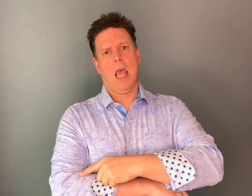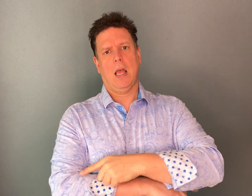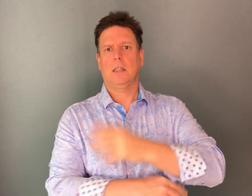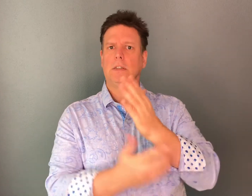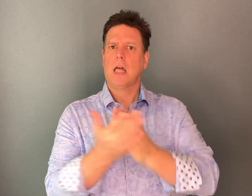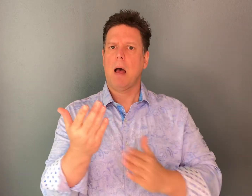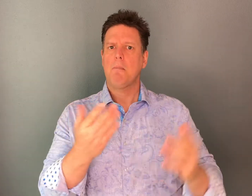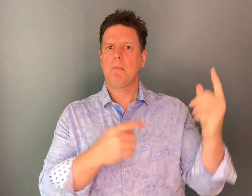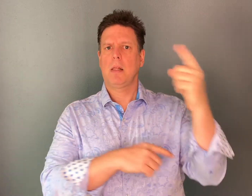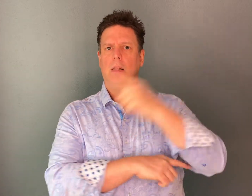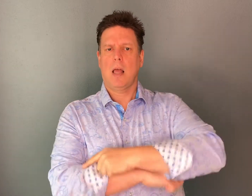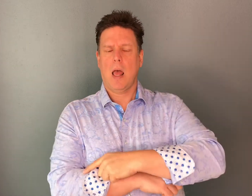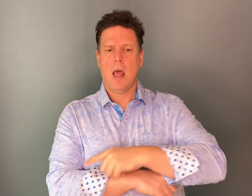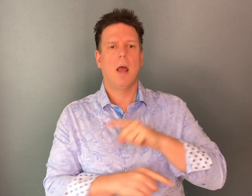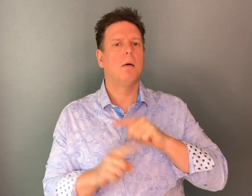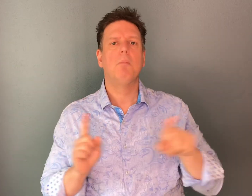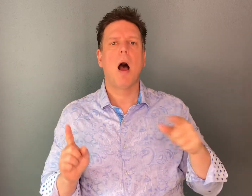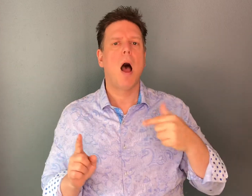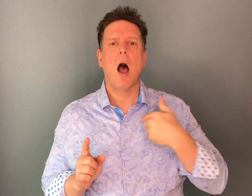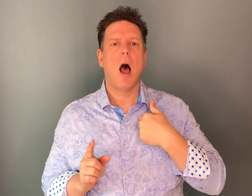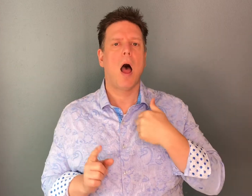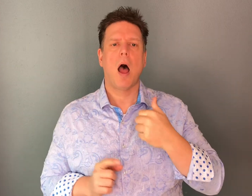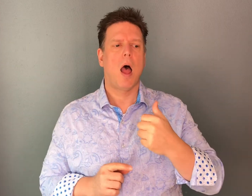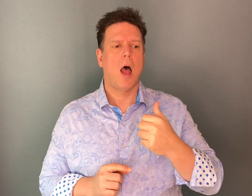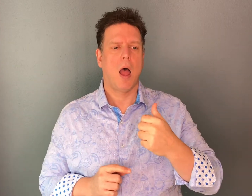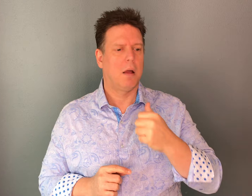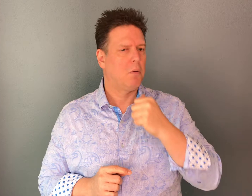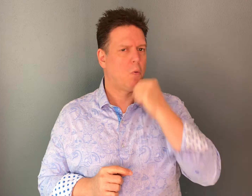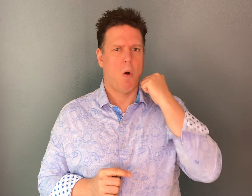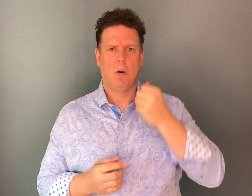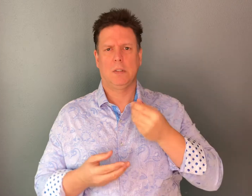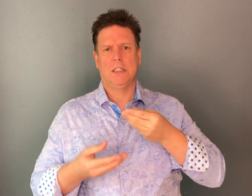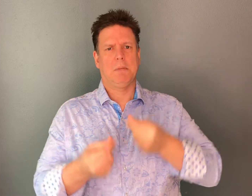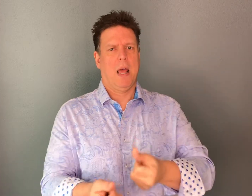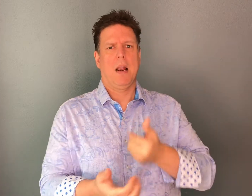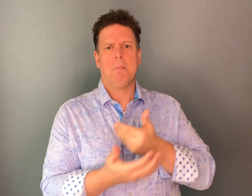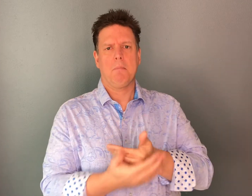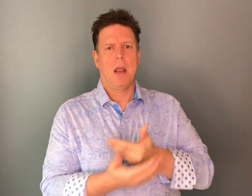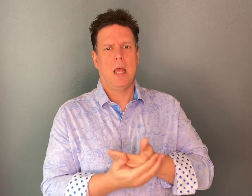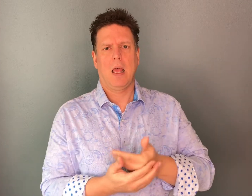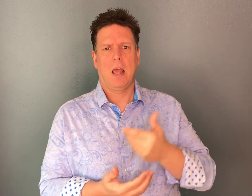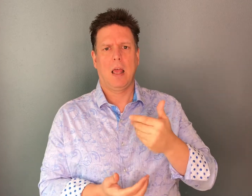meet him you know-- the someday, but I wasn't